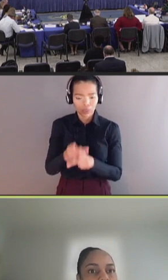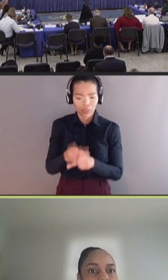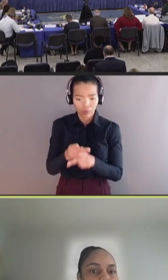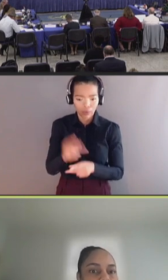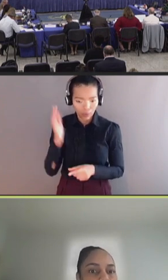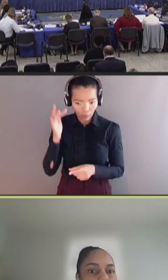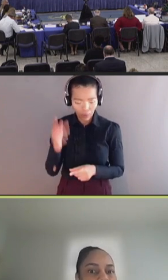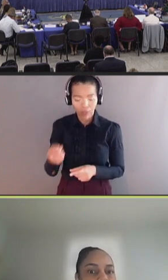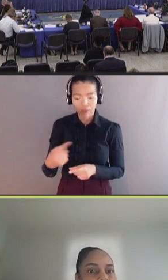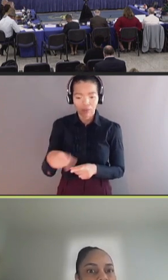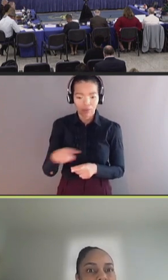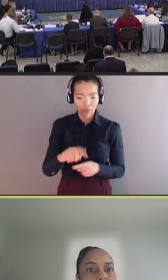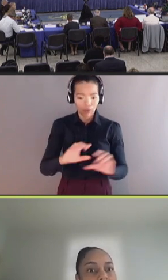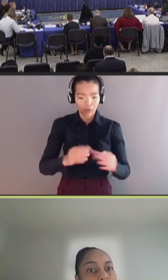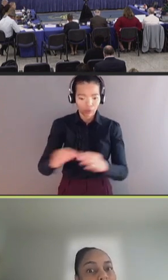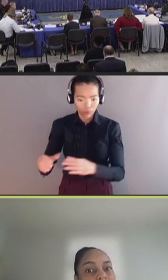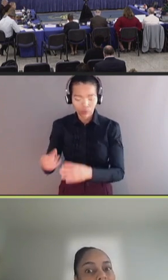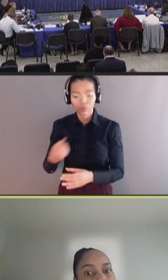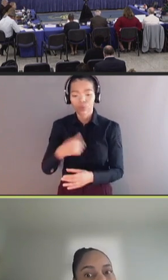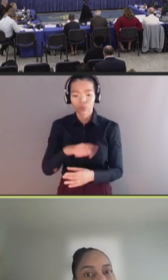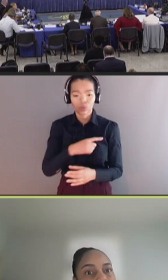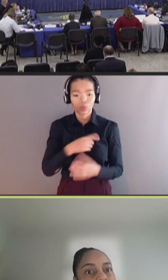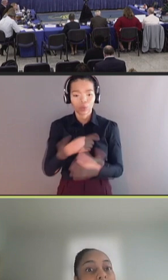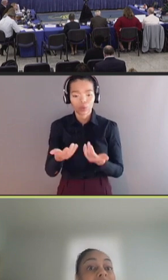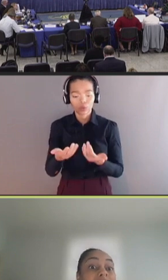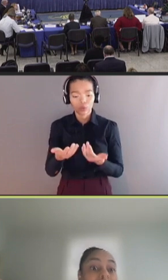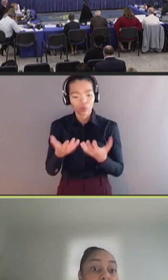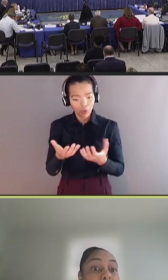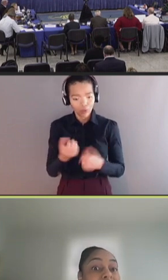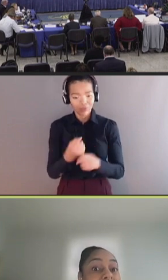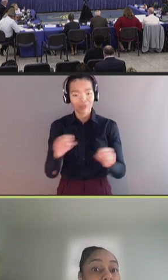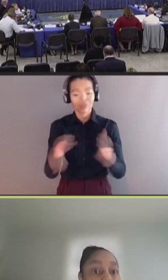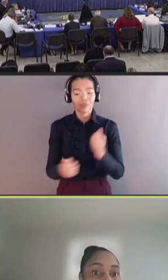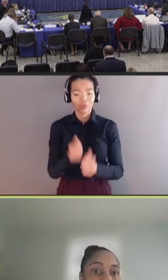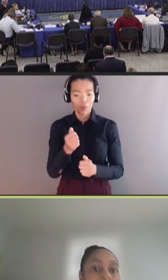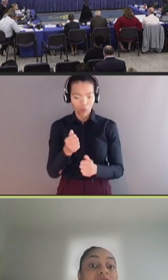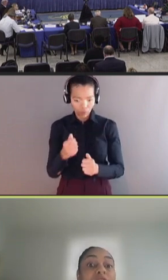populations where we stand to save the most lives. Because they are the most at risk of